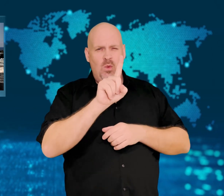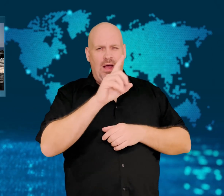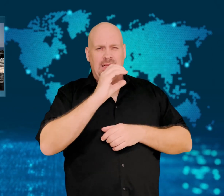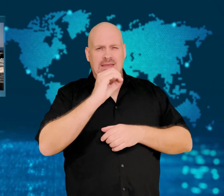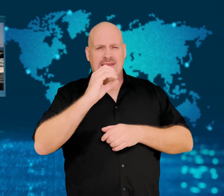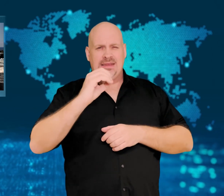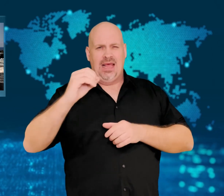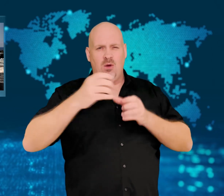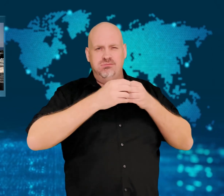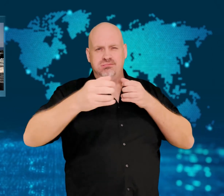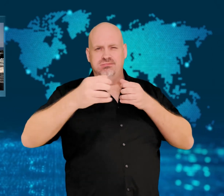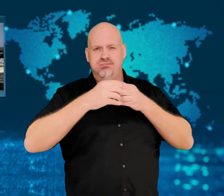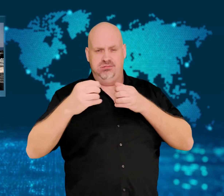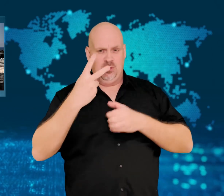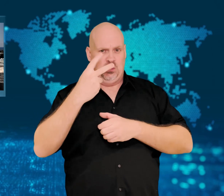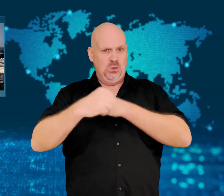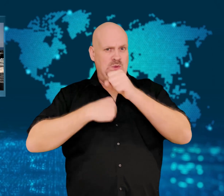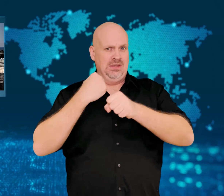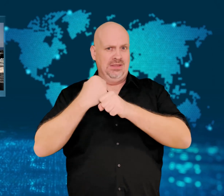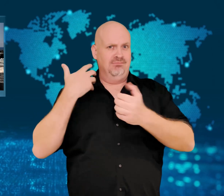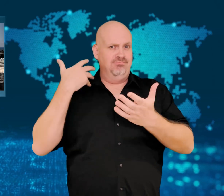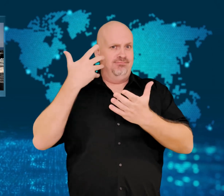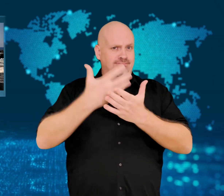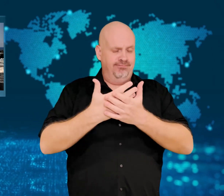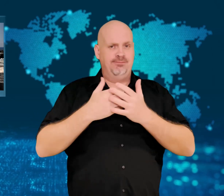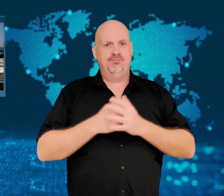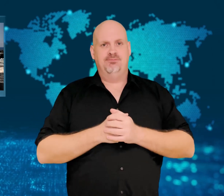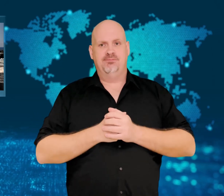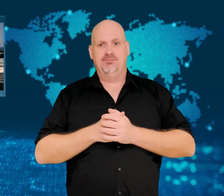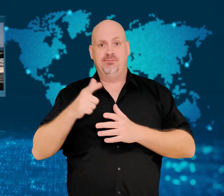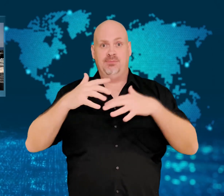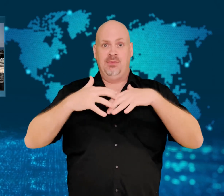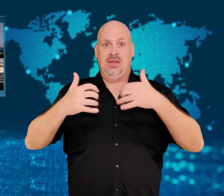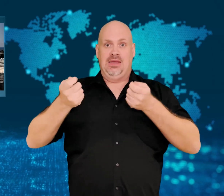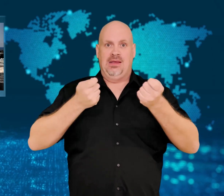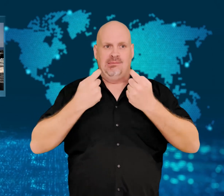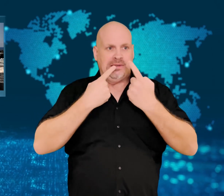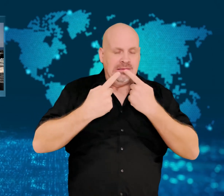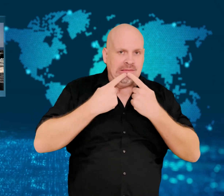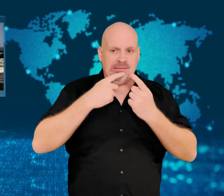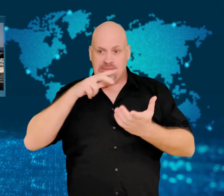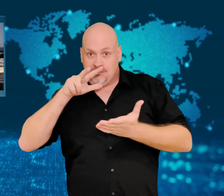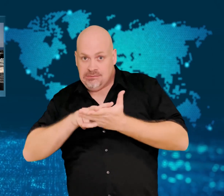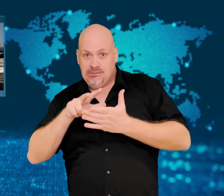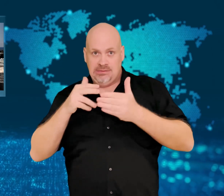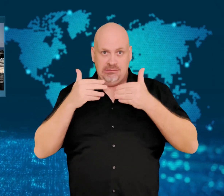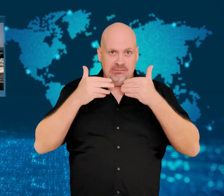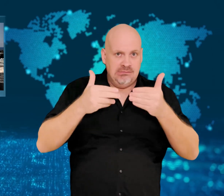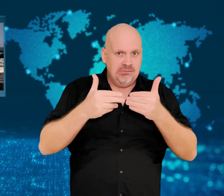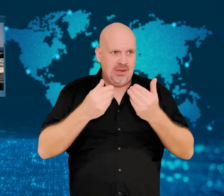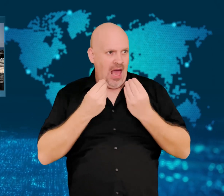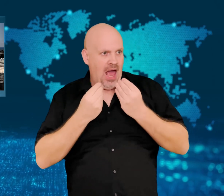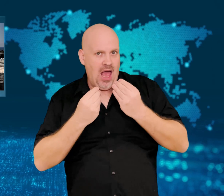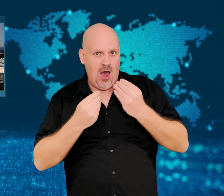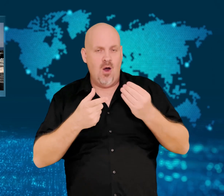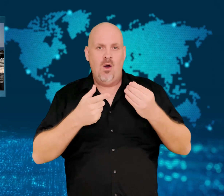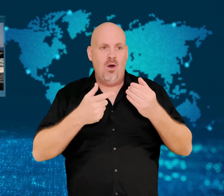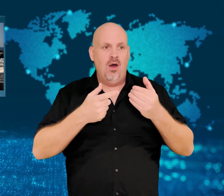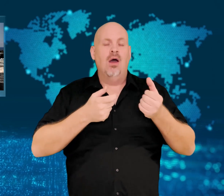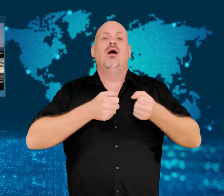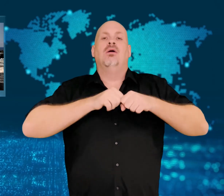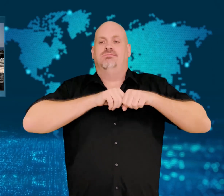The water has been stored in more than 1,000 tanks at the Fukushima nuclear plant,